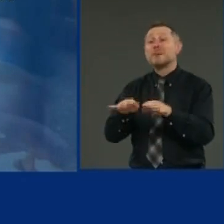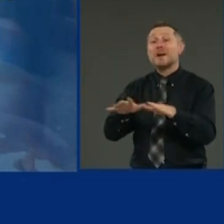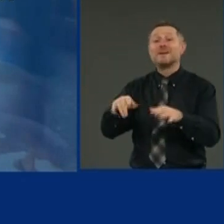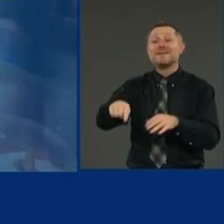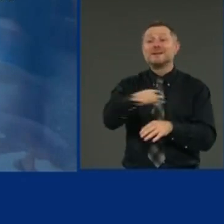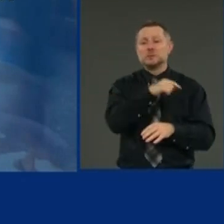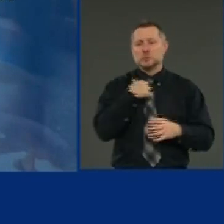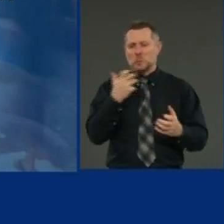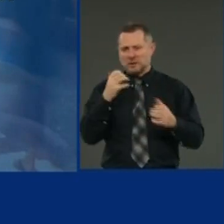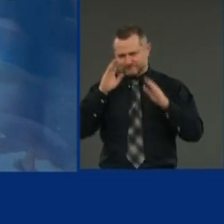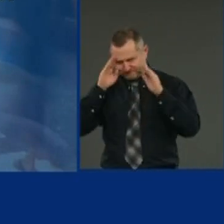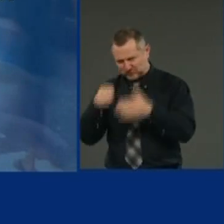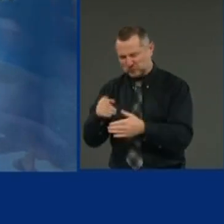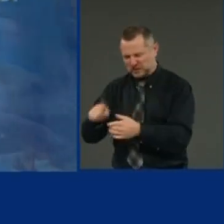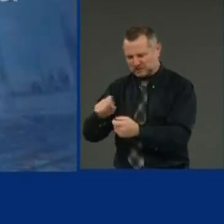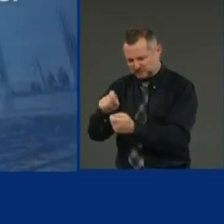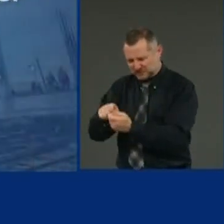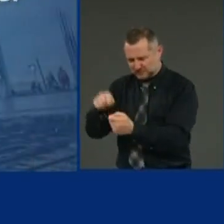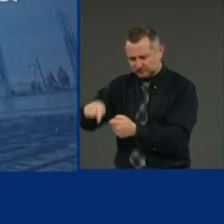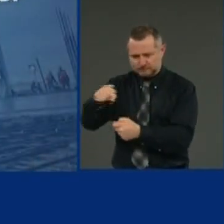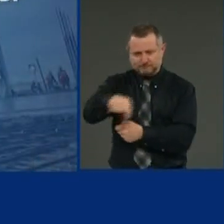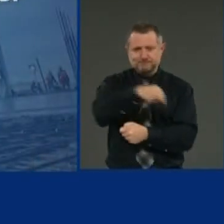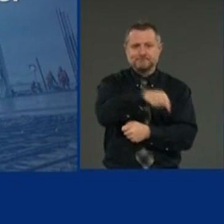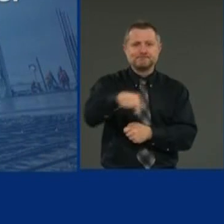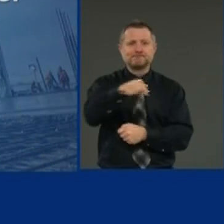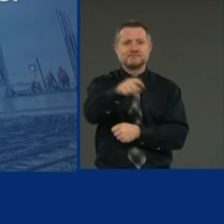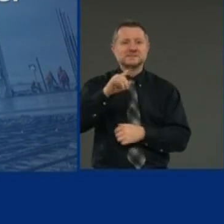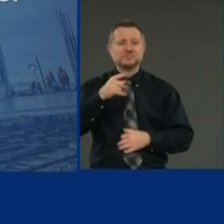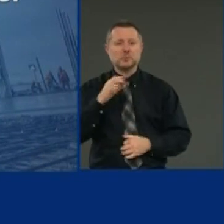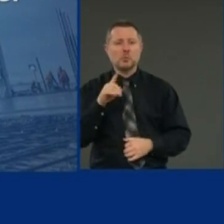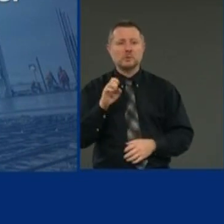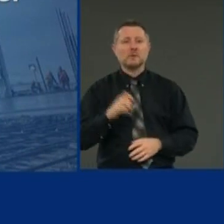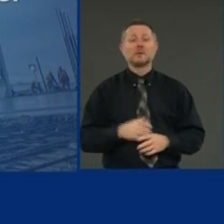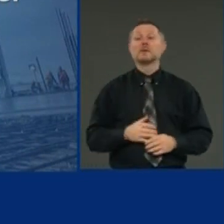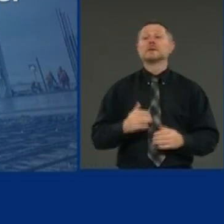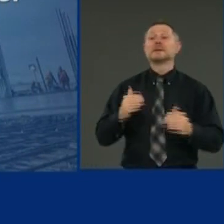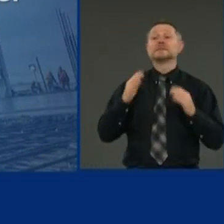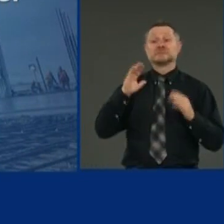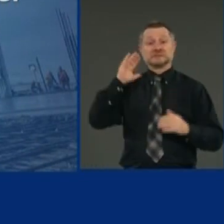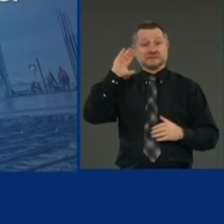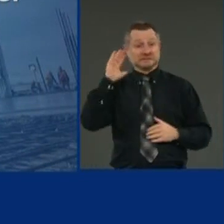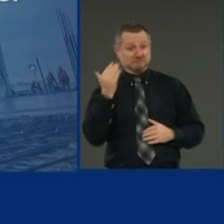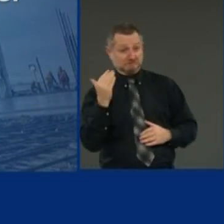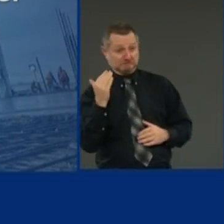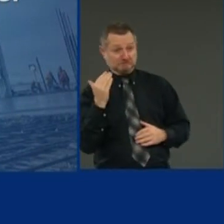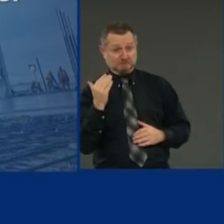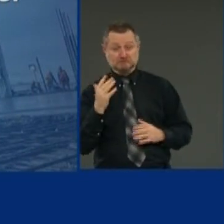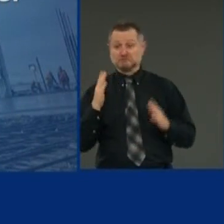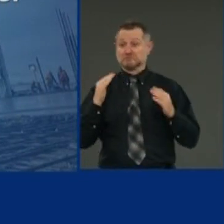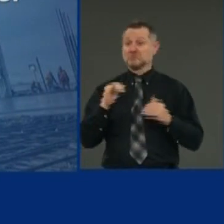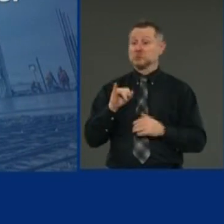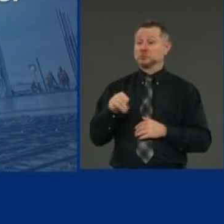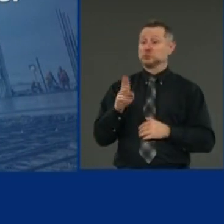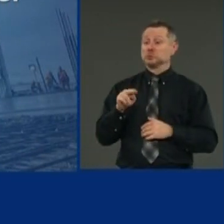EVERY AMERICAN -- HOT SPOT -- IN THIS REGARD. WE KNOW WHERE THE HOT SPOTS ARE IN THE CITY AND WE WANT TO FOCUS ON THEM NEXT WEEK, BE READY TO